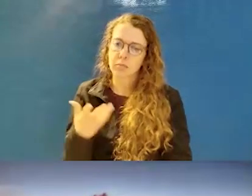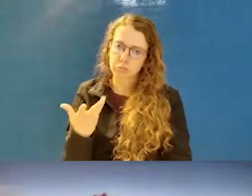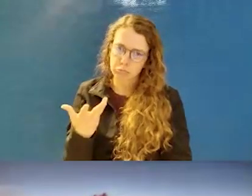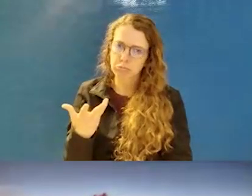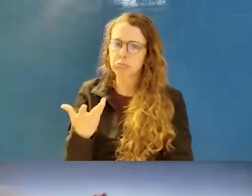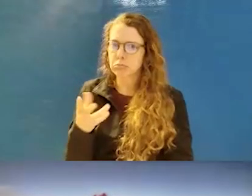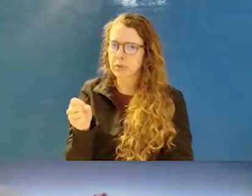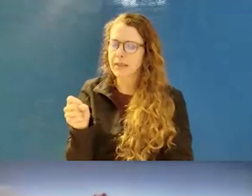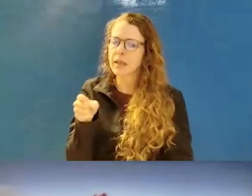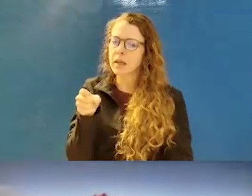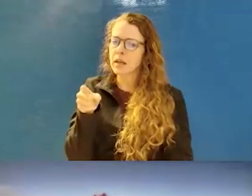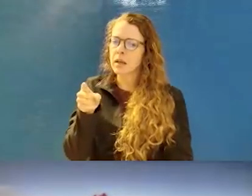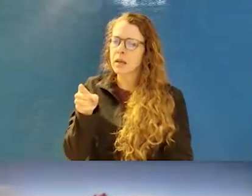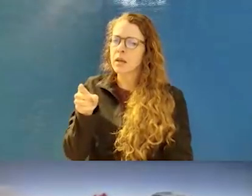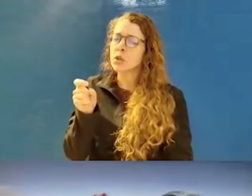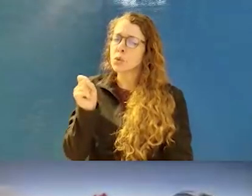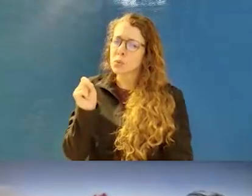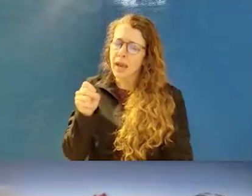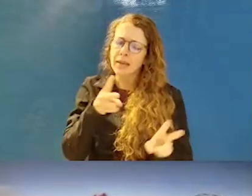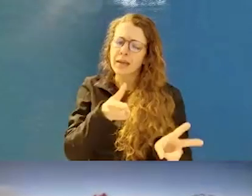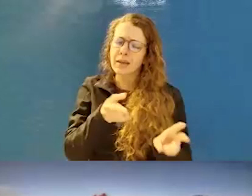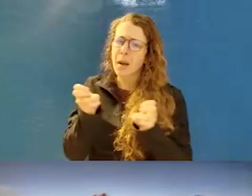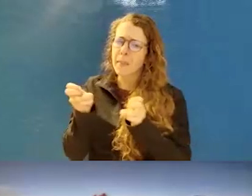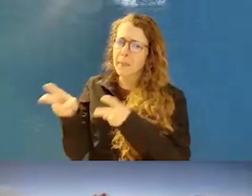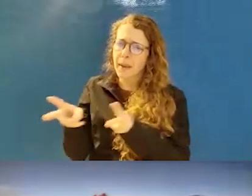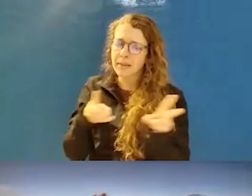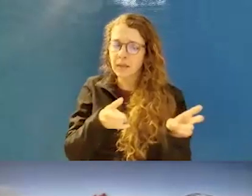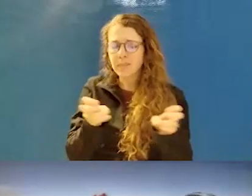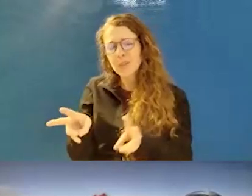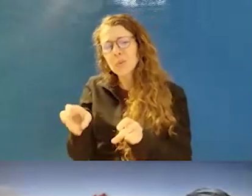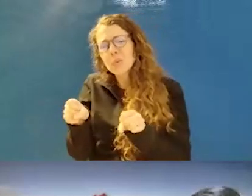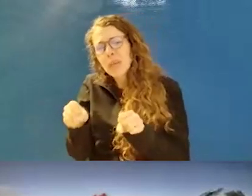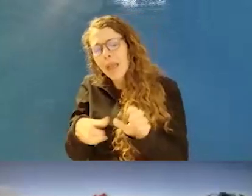So you can copy and paste the same feedback to, you know, to students.